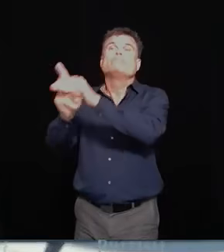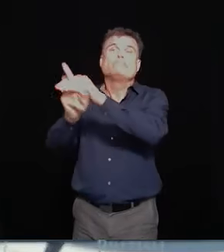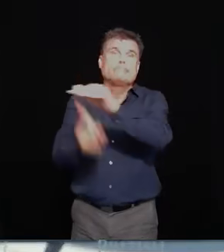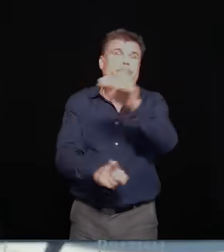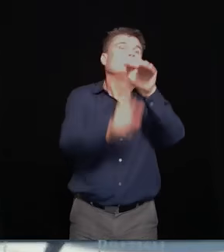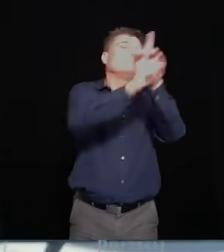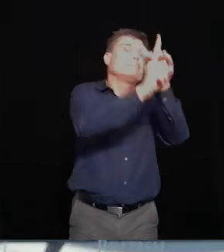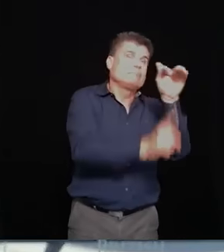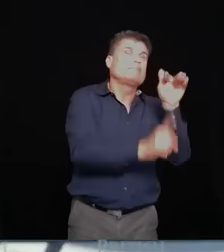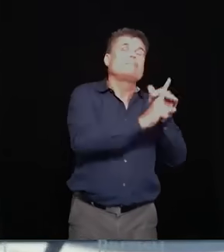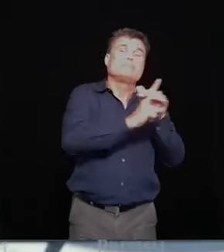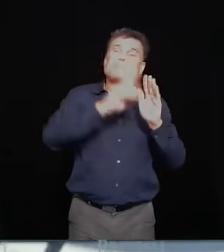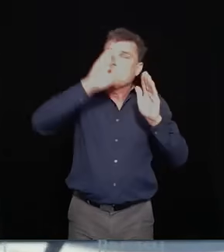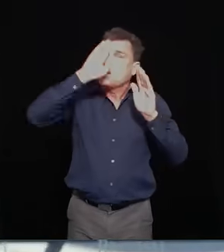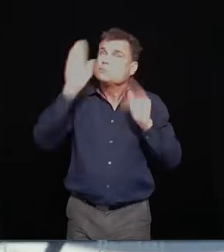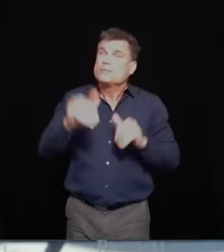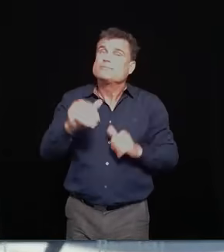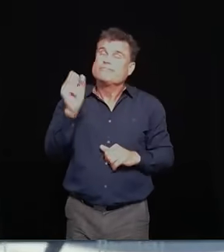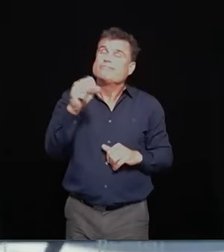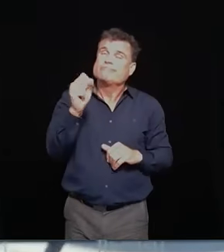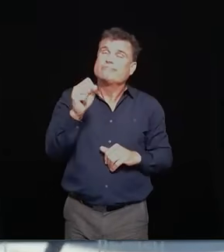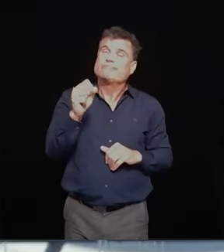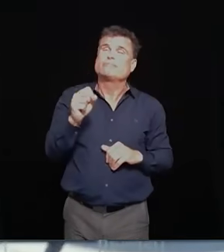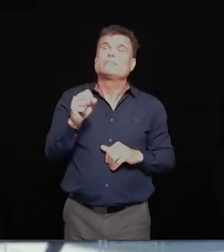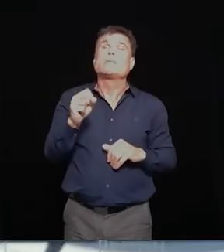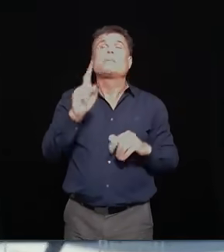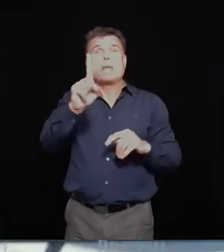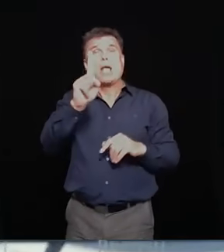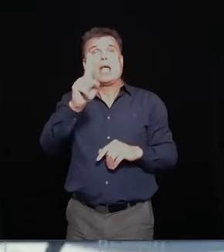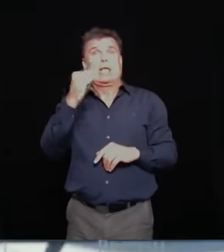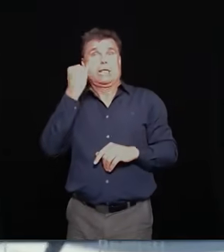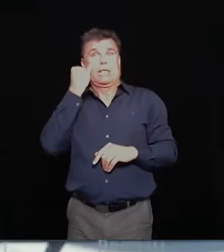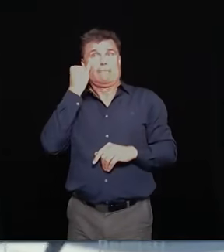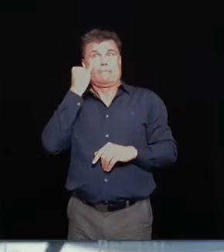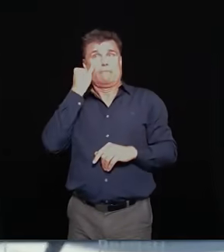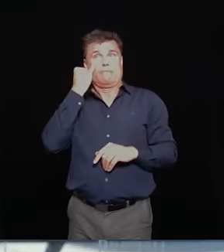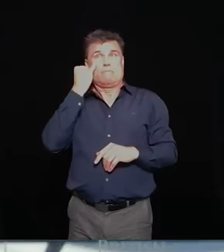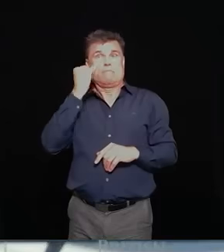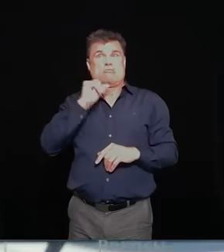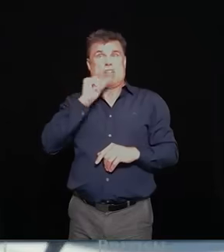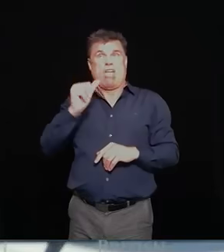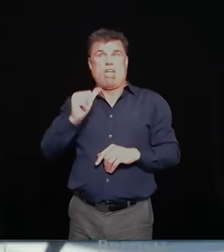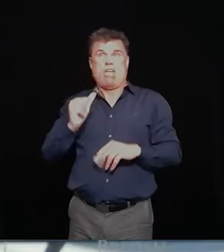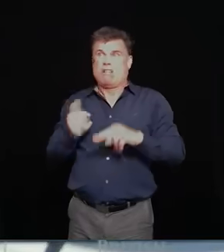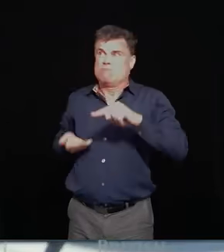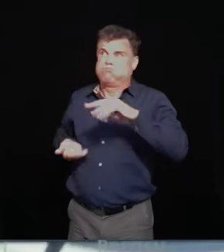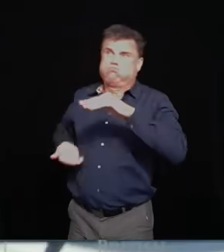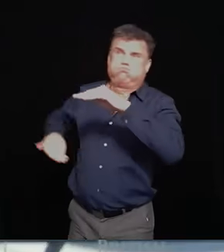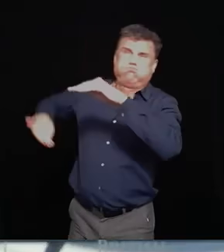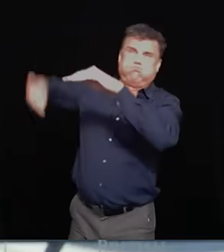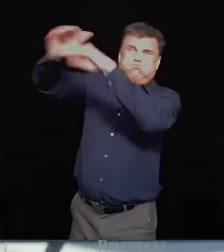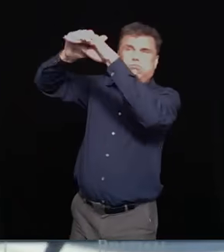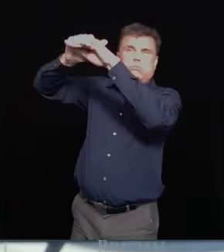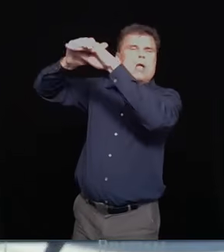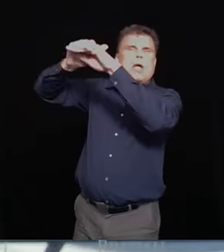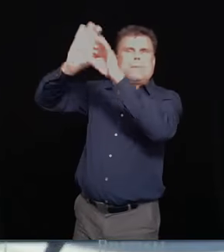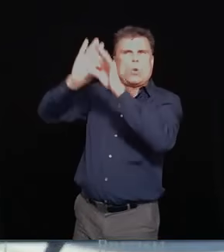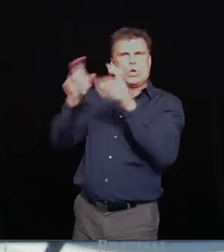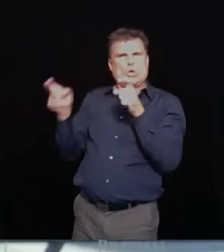It reflects the fact that people are bringing home and transmission is happening mostly and family still. Especially for the younger children.